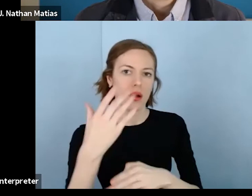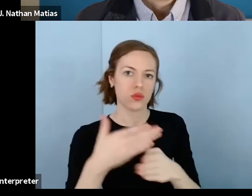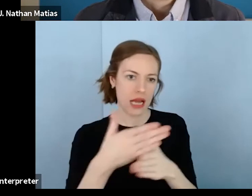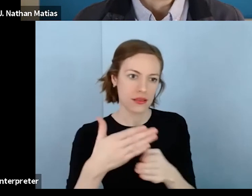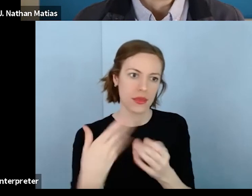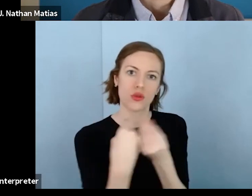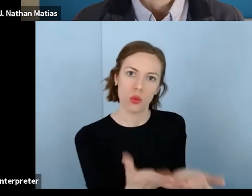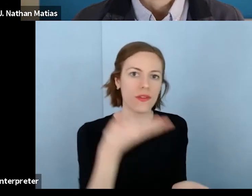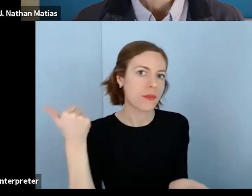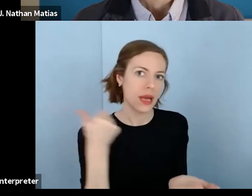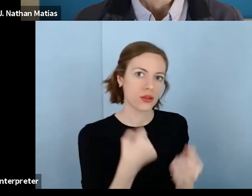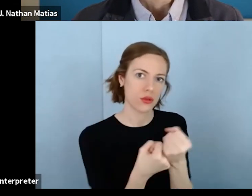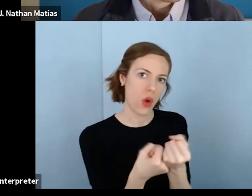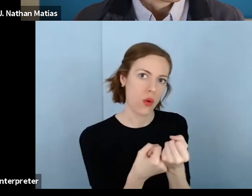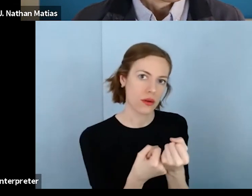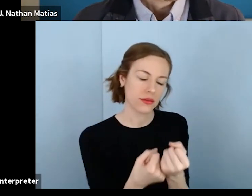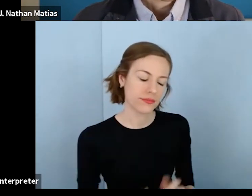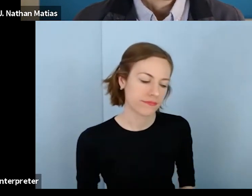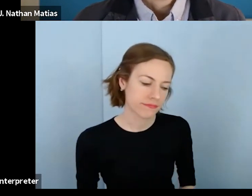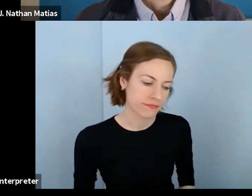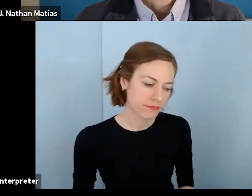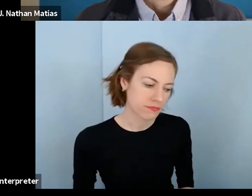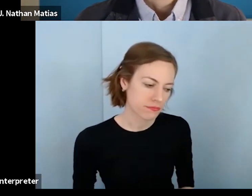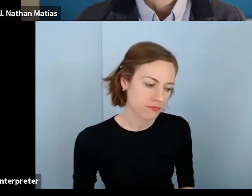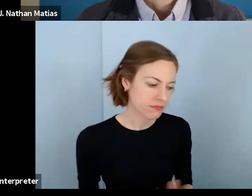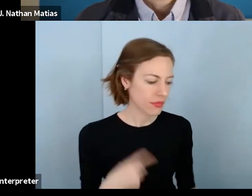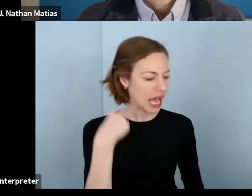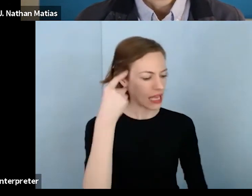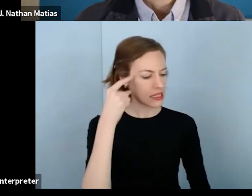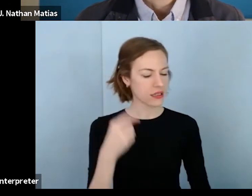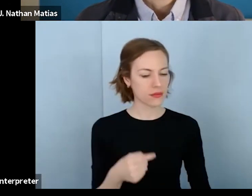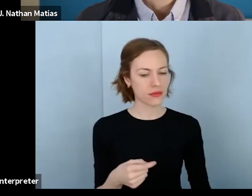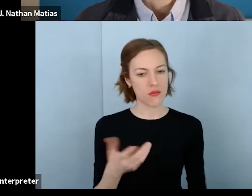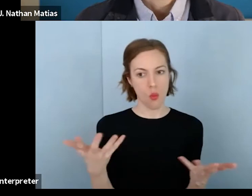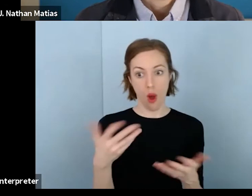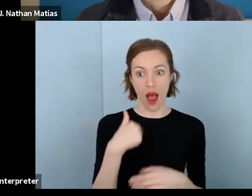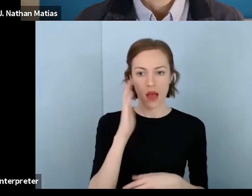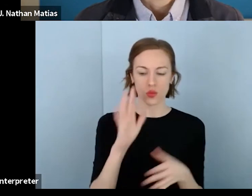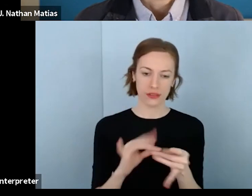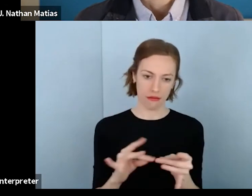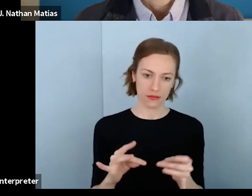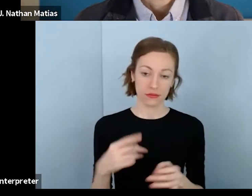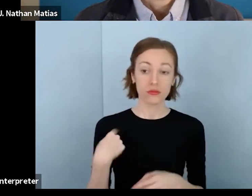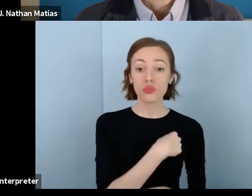I think what I'd say is that we need all of the tools in the toolset.